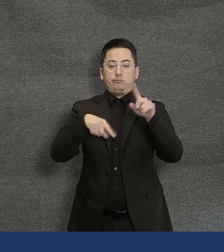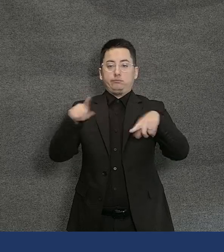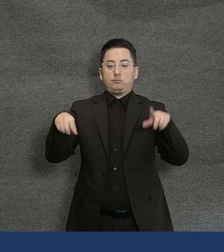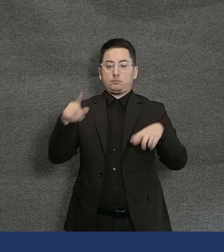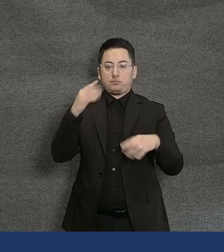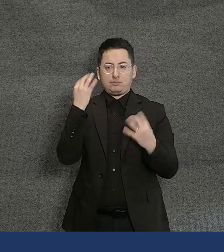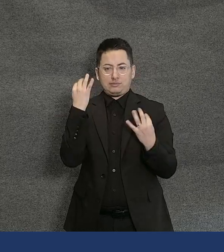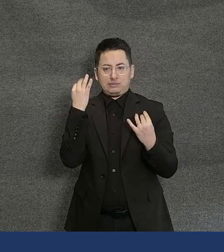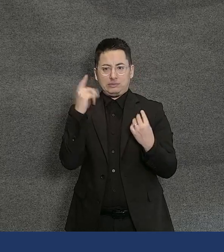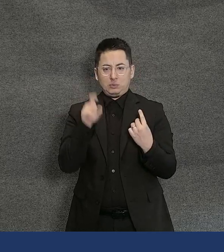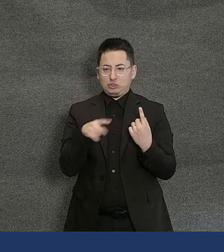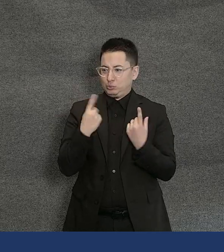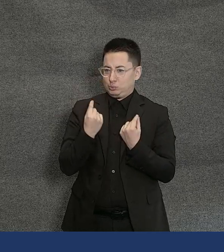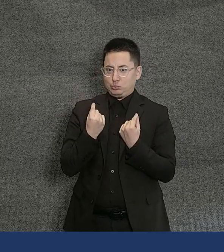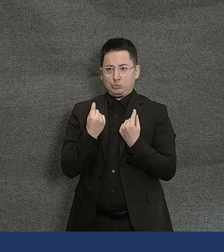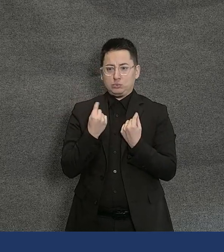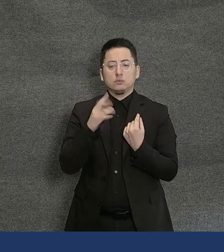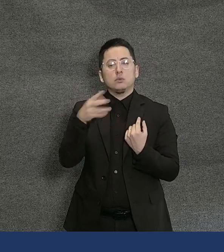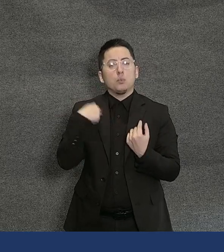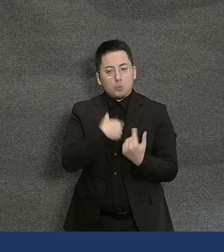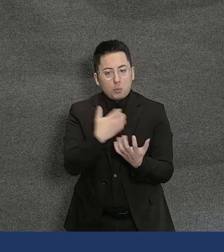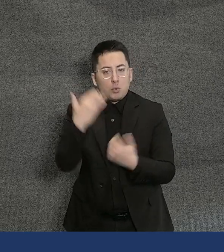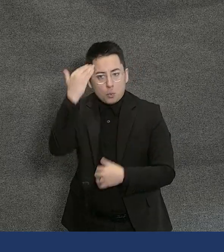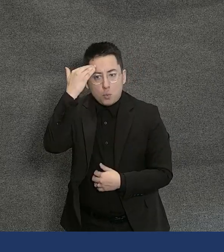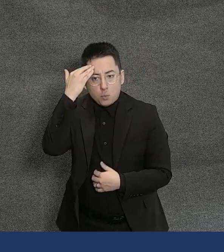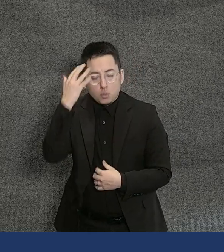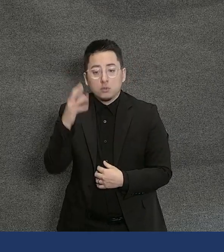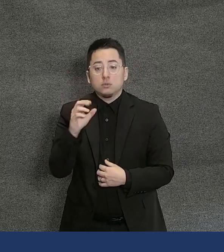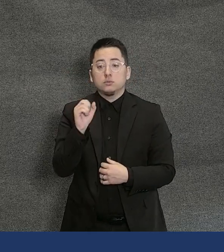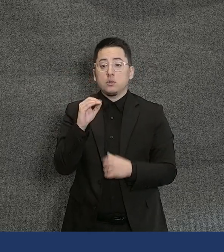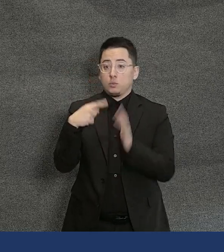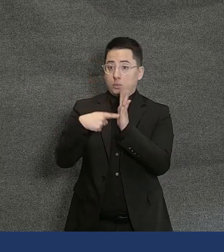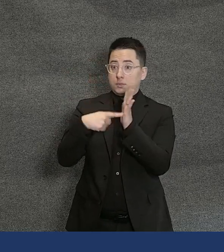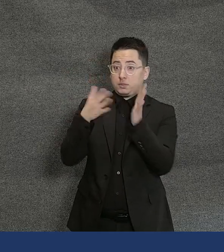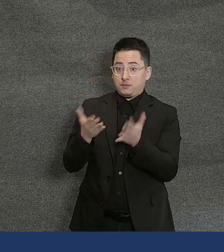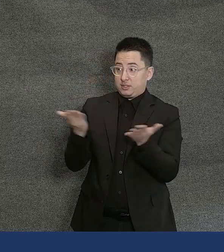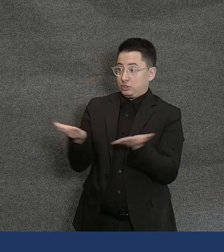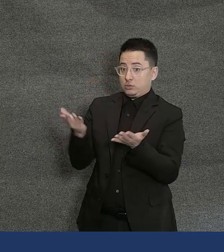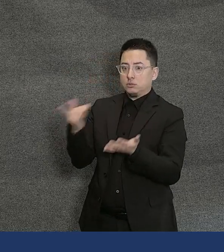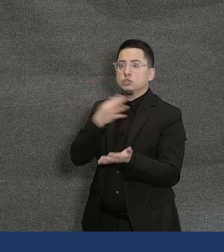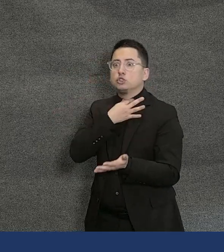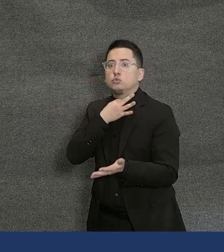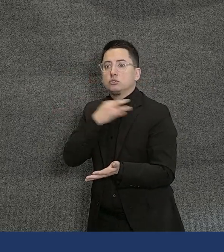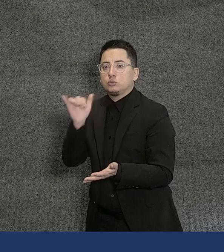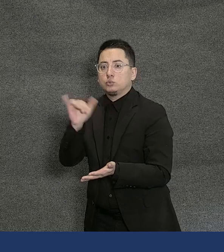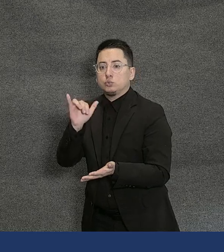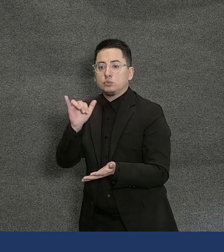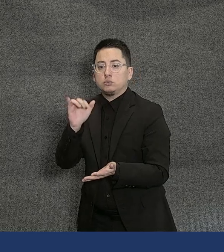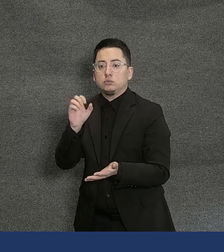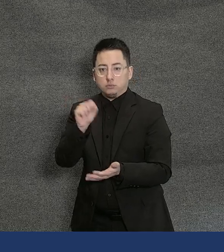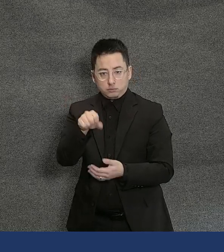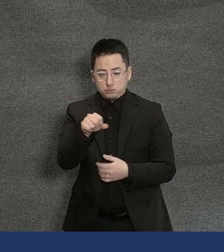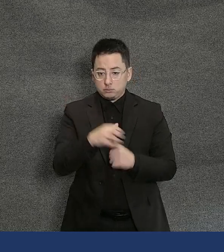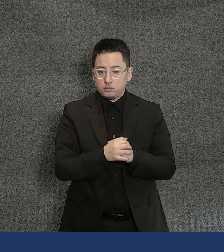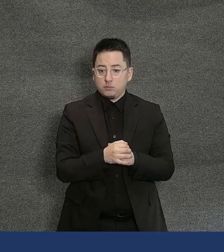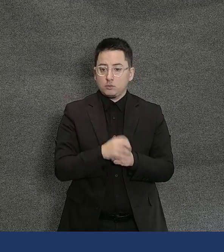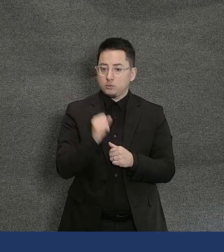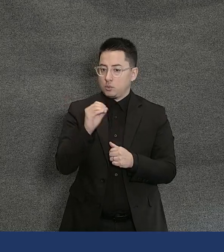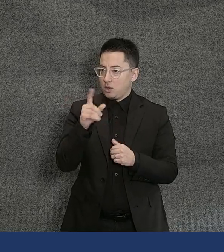And we know the electeds who have shown up today, and some others also want that feedback right from constituents